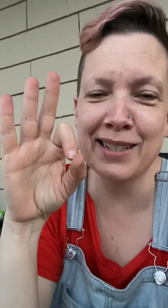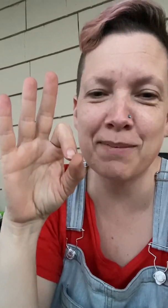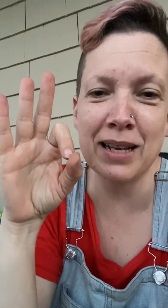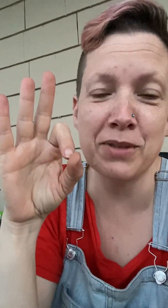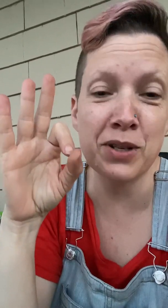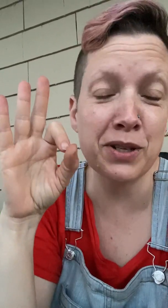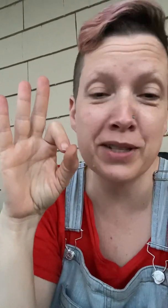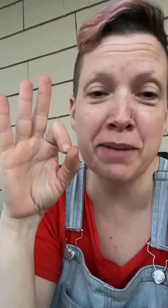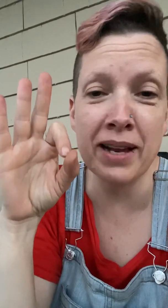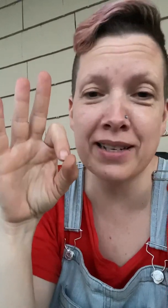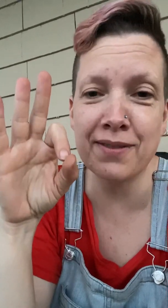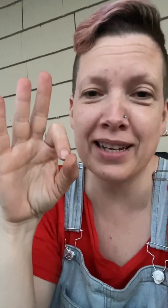Sometimes you can use a mnemonic device.